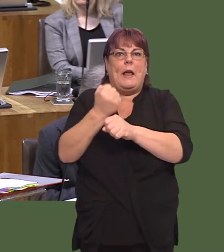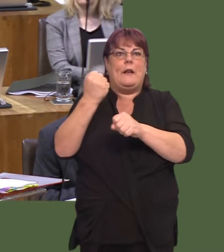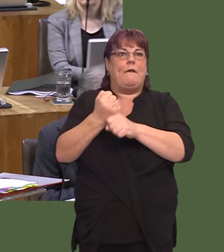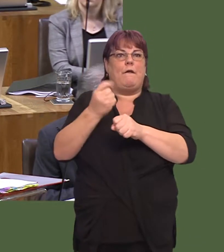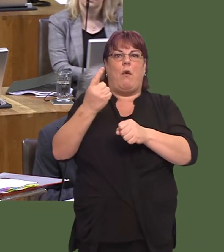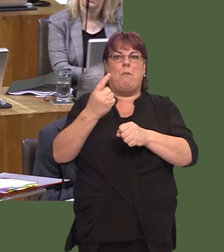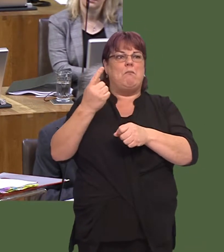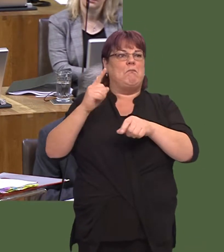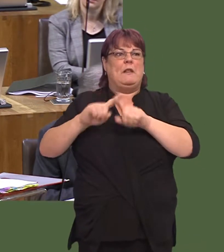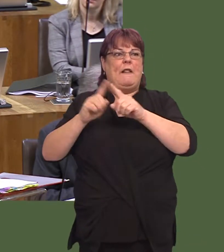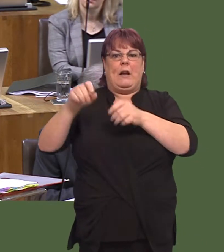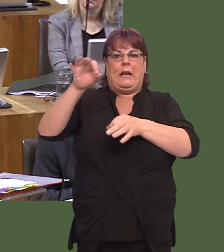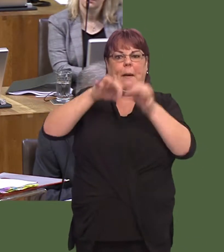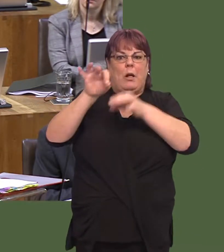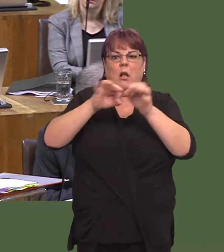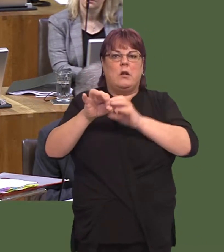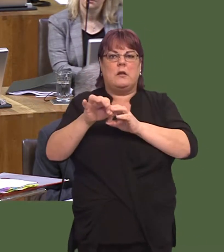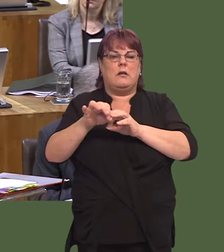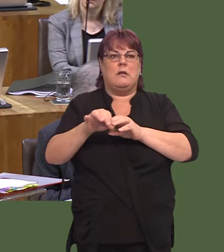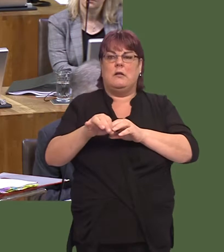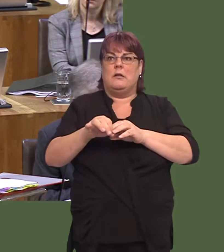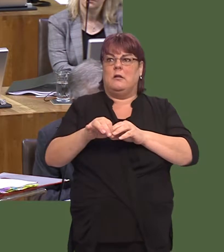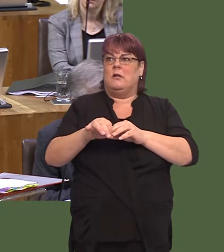Sheís right to mention heroinóright to mention heroin.